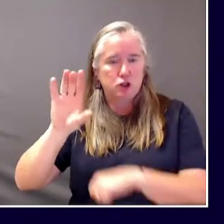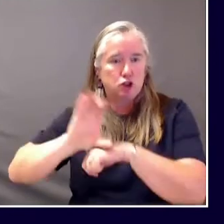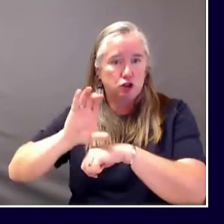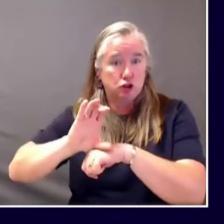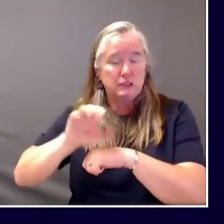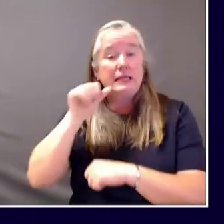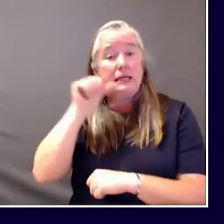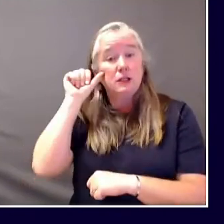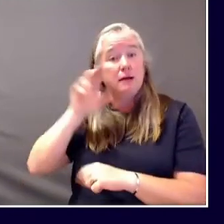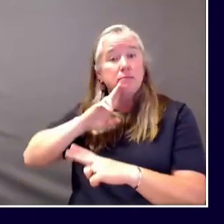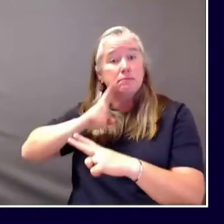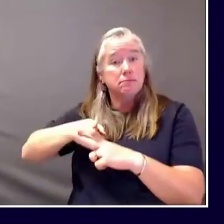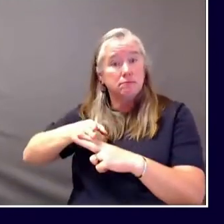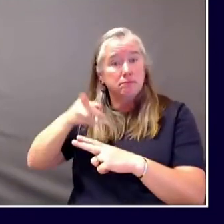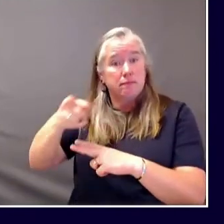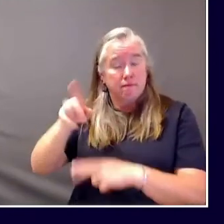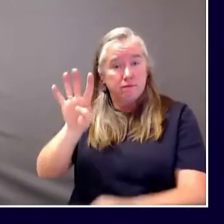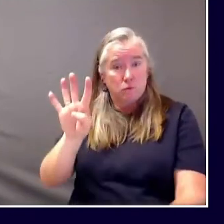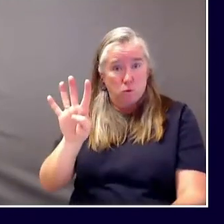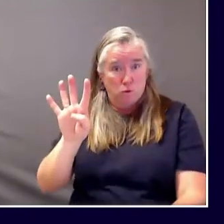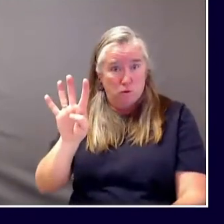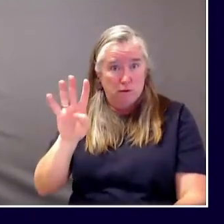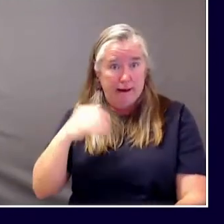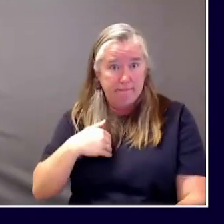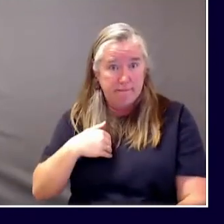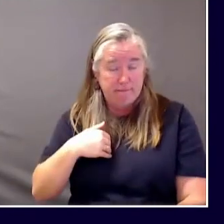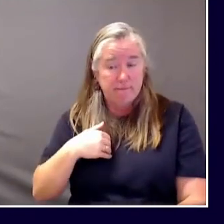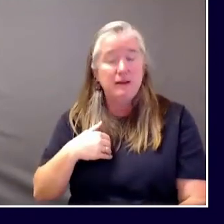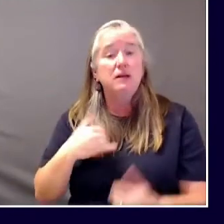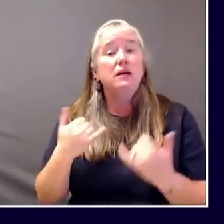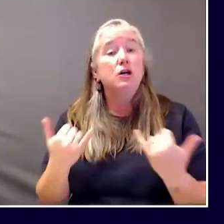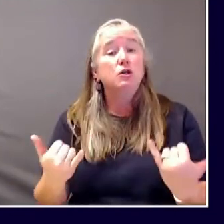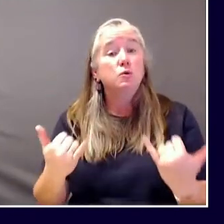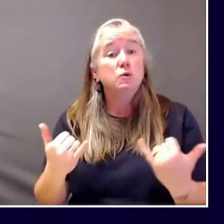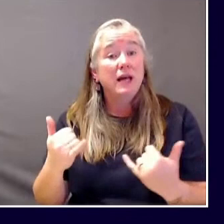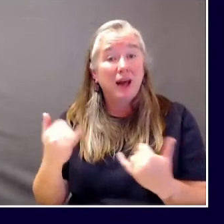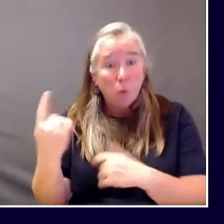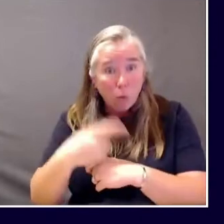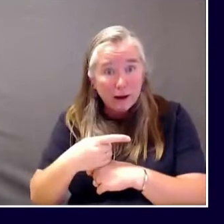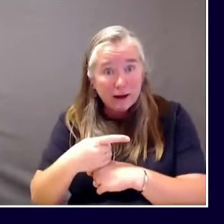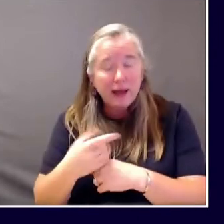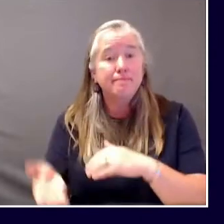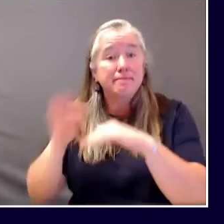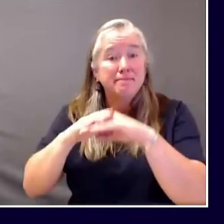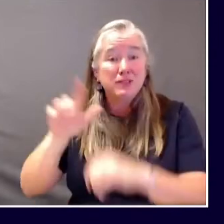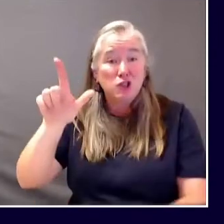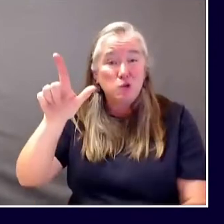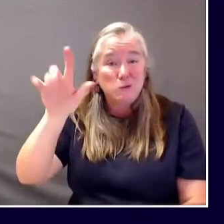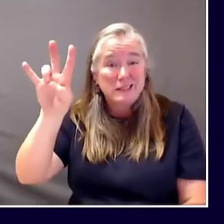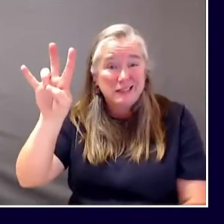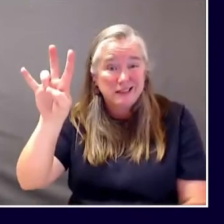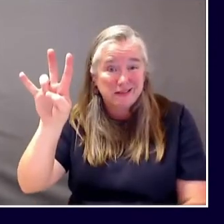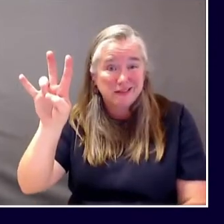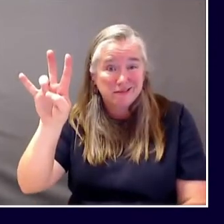there consisting of four cases